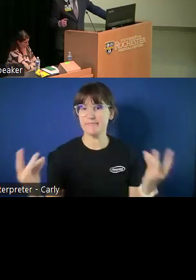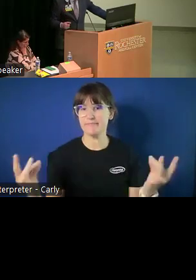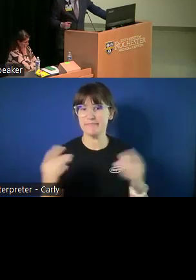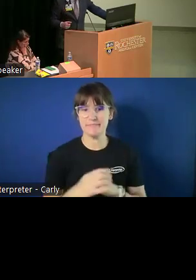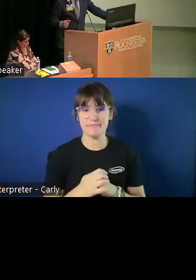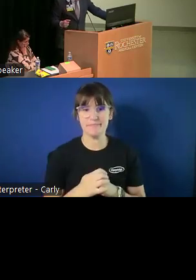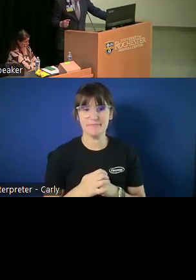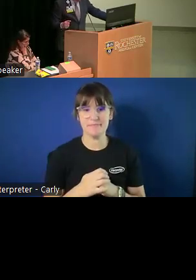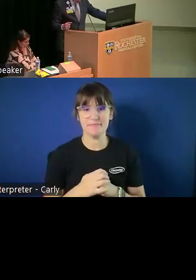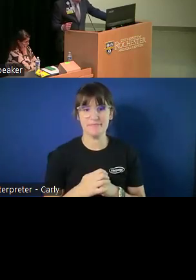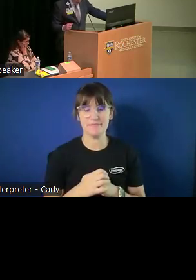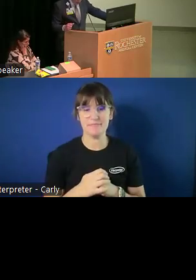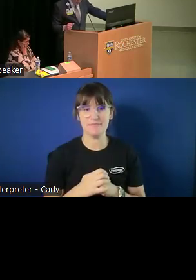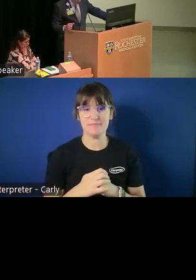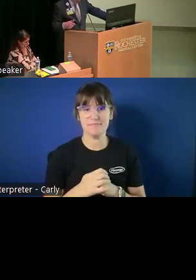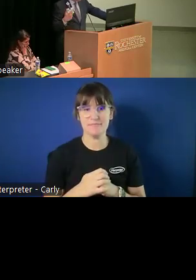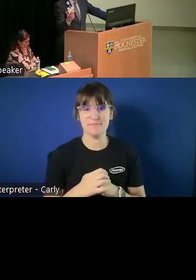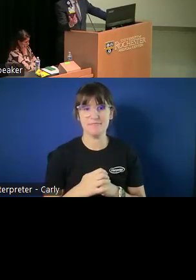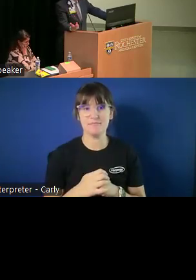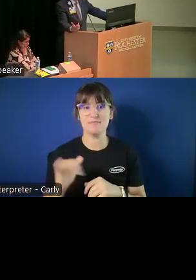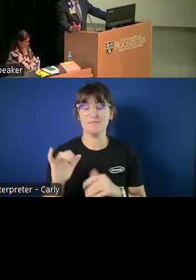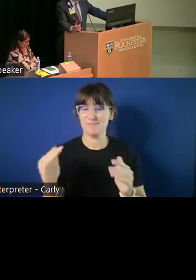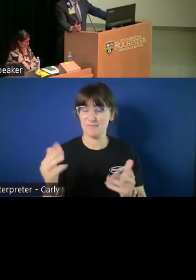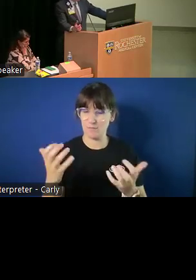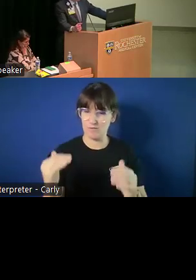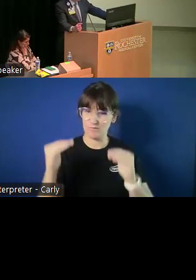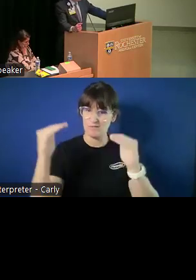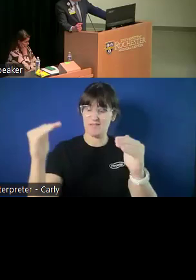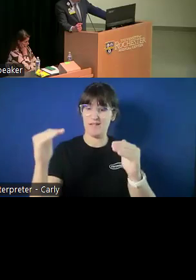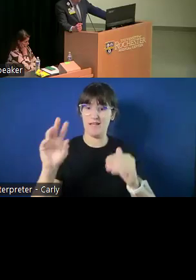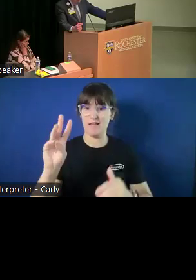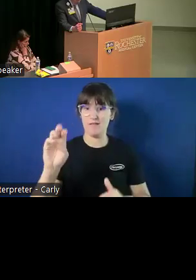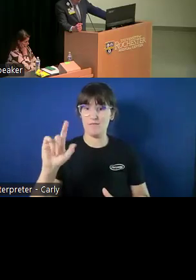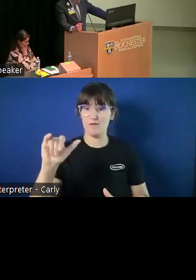development tends to enhance uh well-being and it is uh perhaps a primary determinant